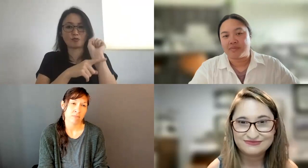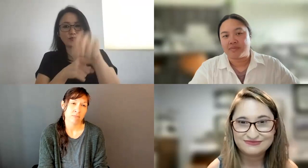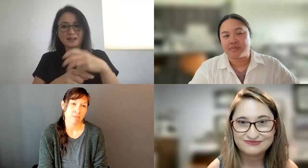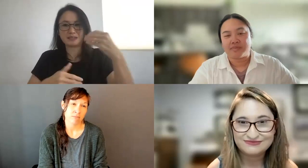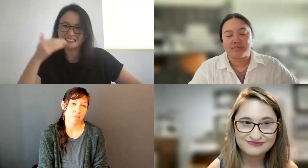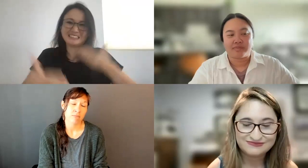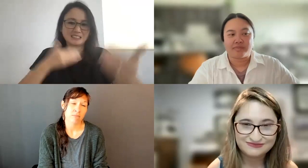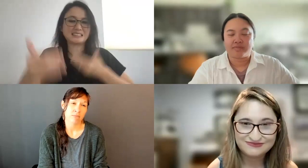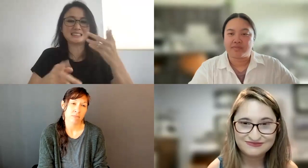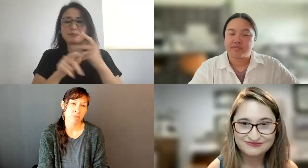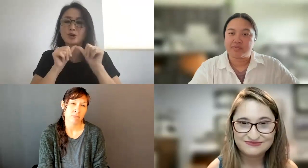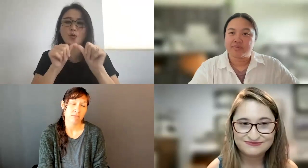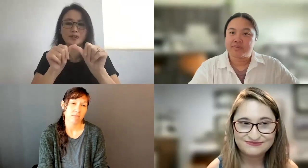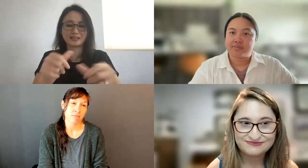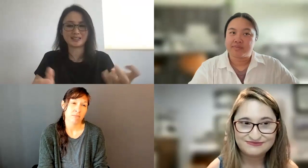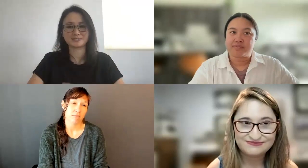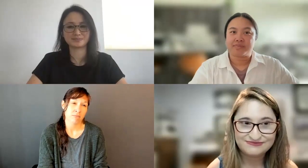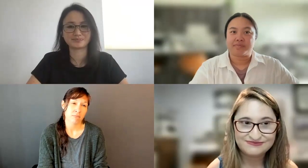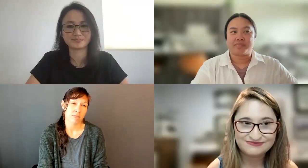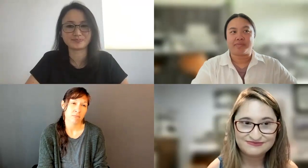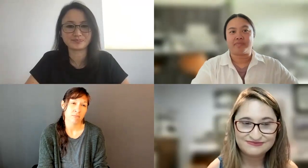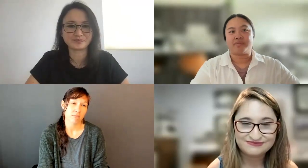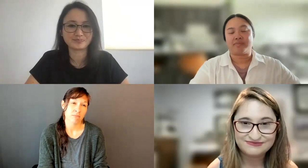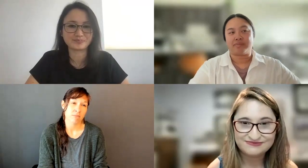where you had to figure out a way to overcome adversity and just keep going.